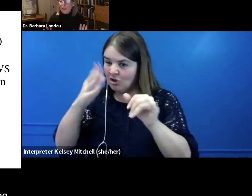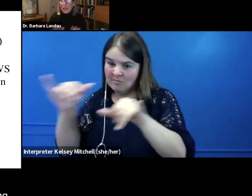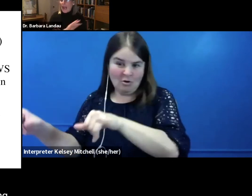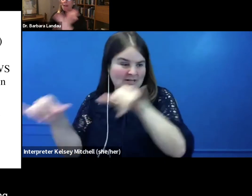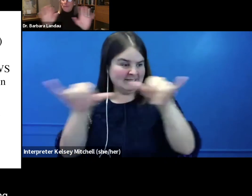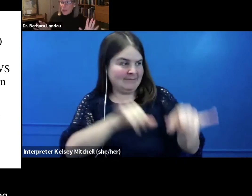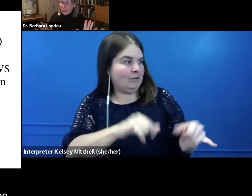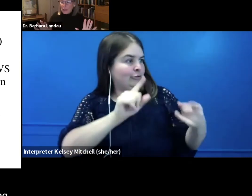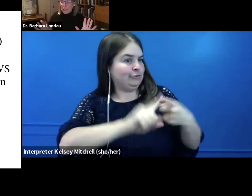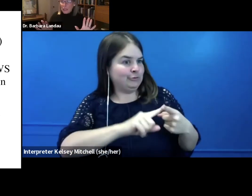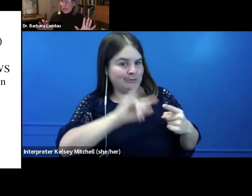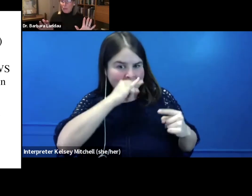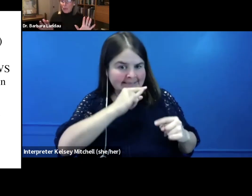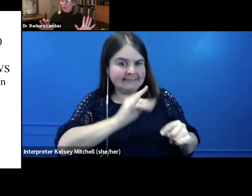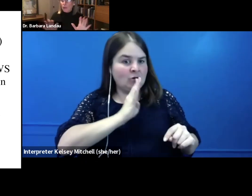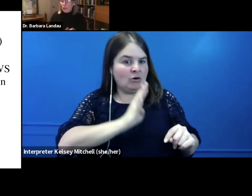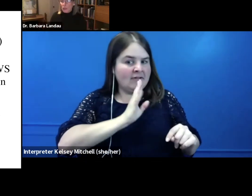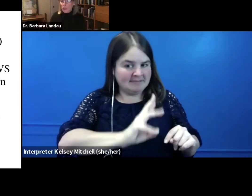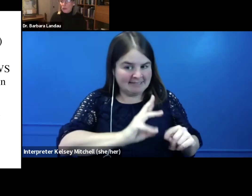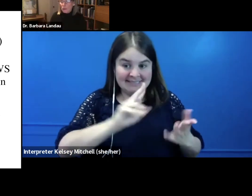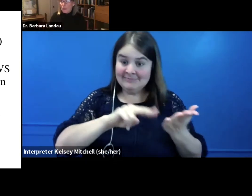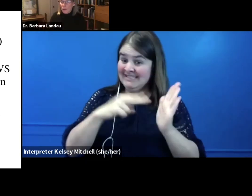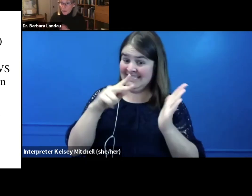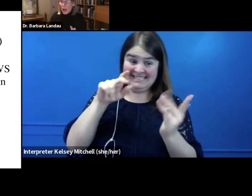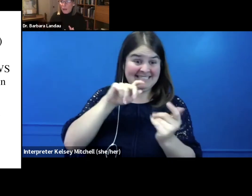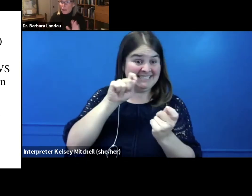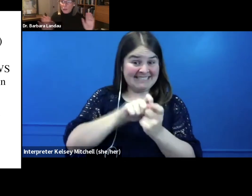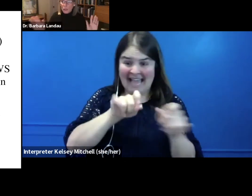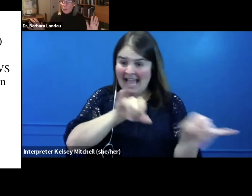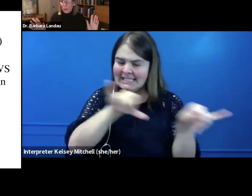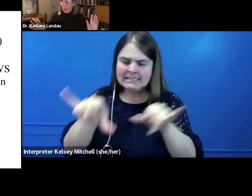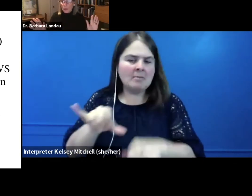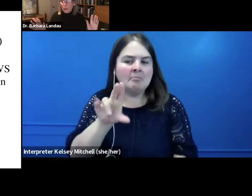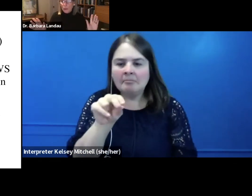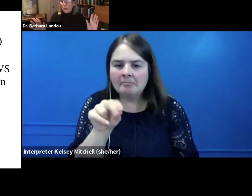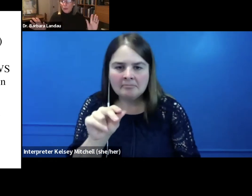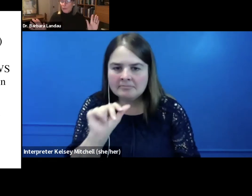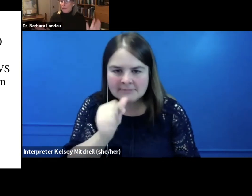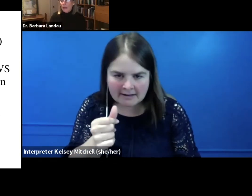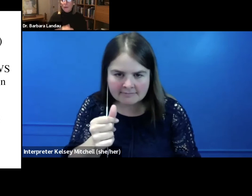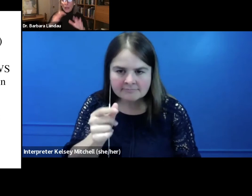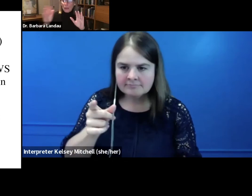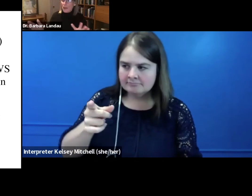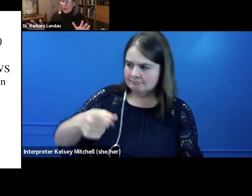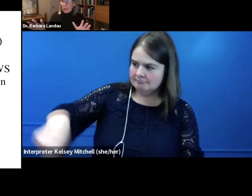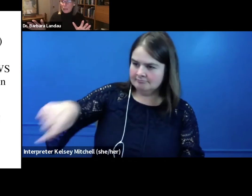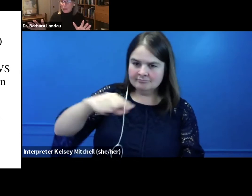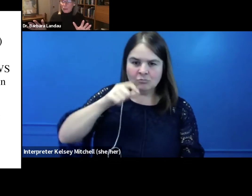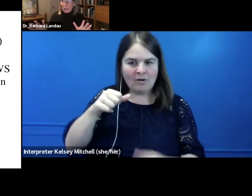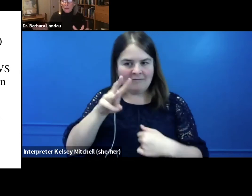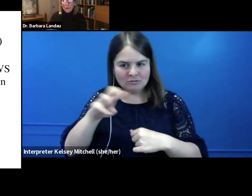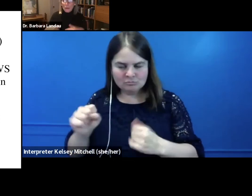that everything is the same as a four to six year old they're not they undergo puberty